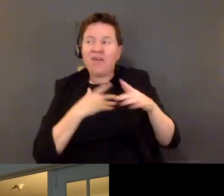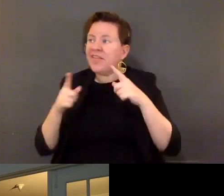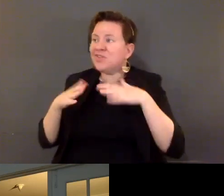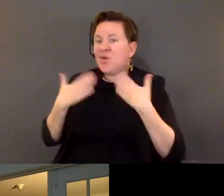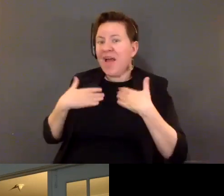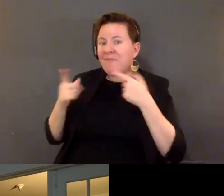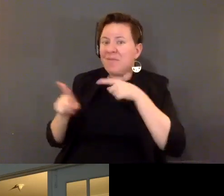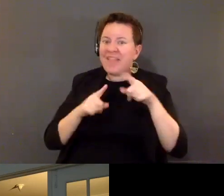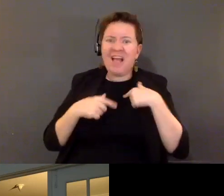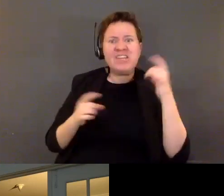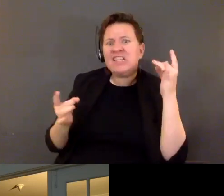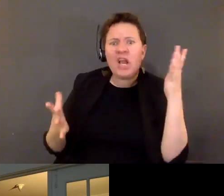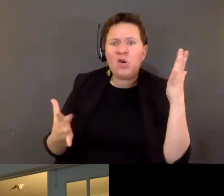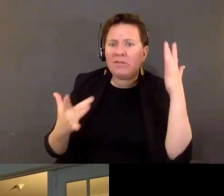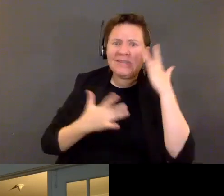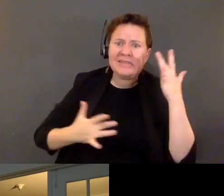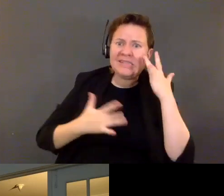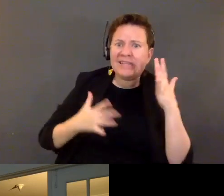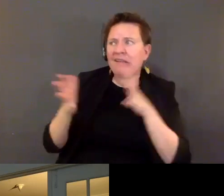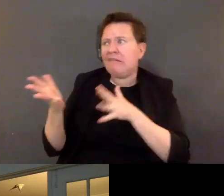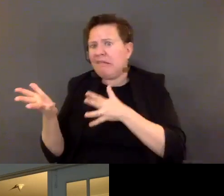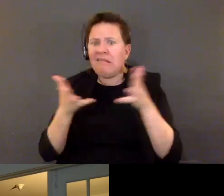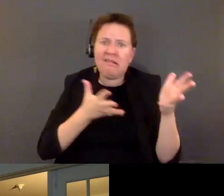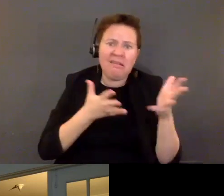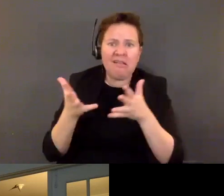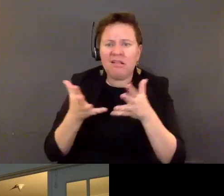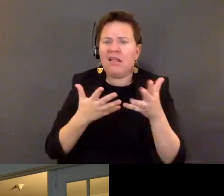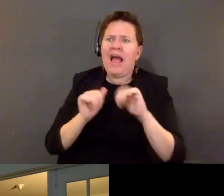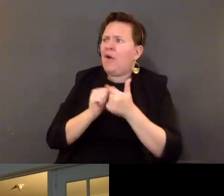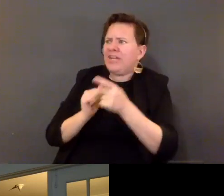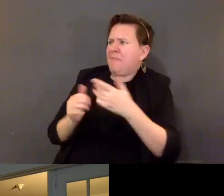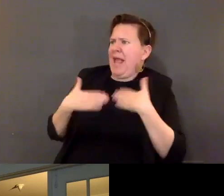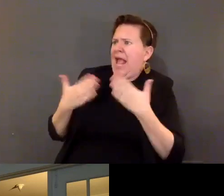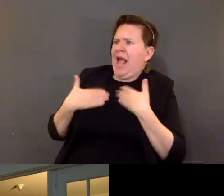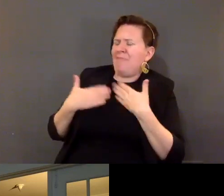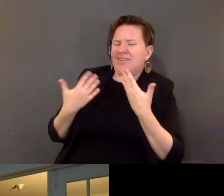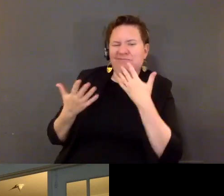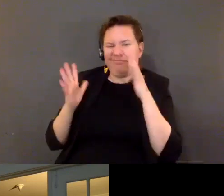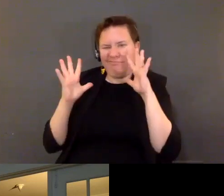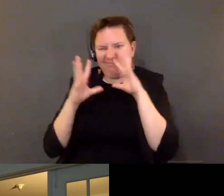this terrible disease or impairment during how can they be happy and i just you know wanted